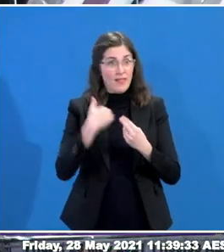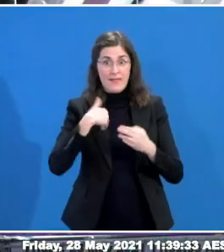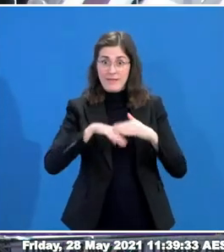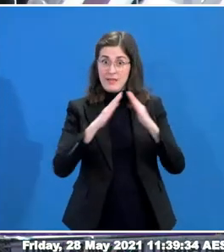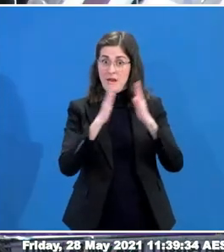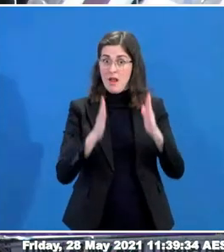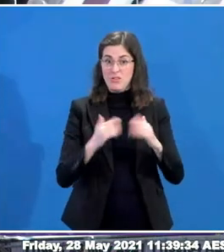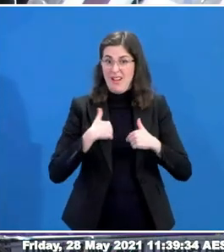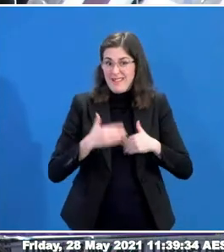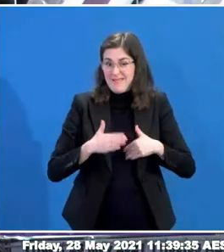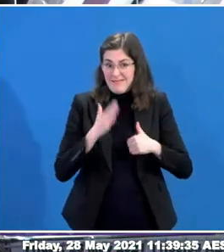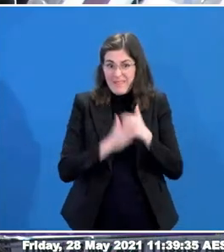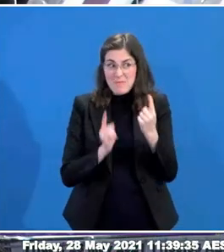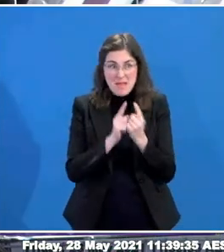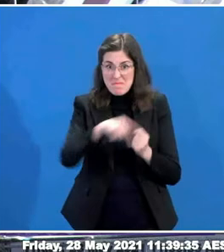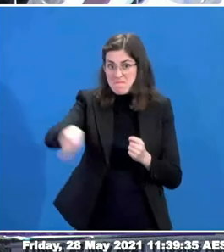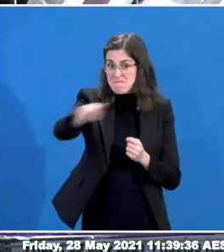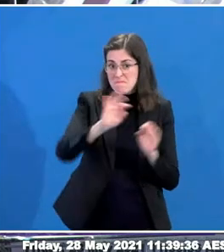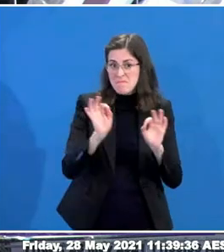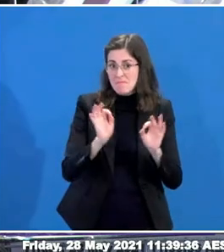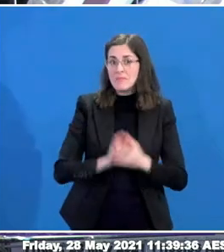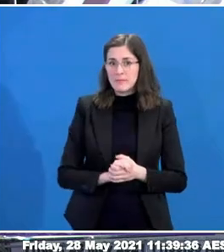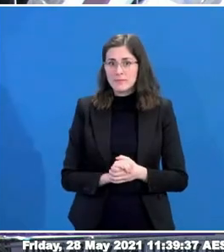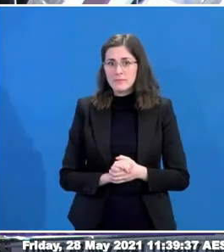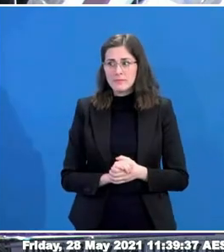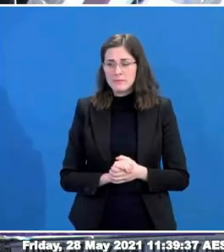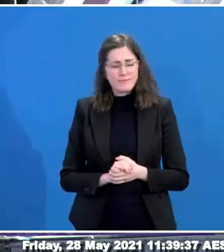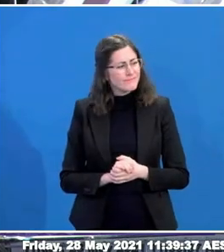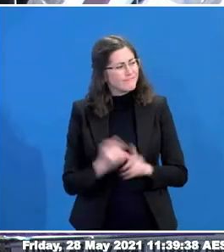Has, at any time, Sunnyfield sought to apologise for its